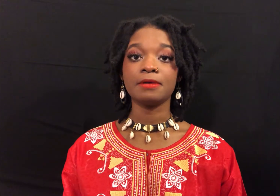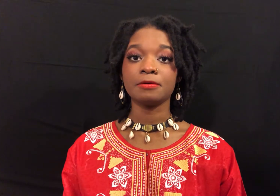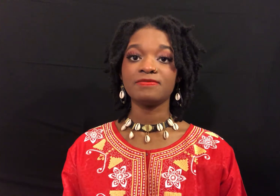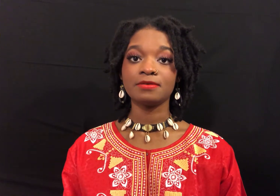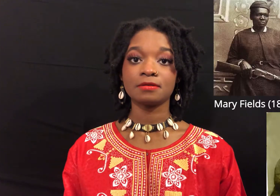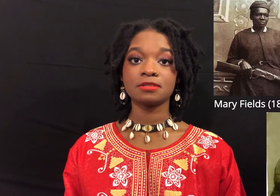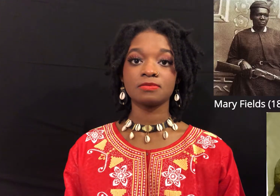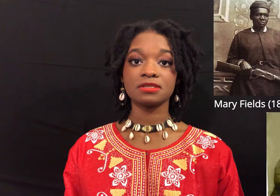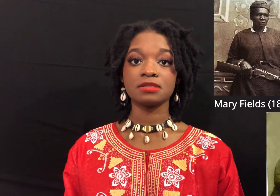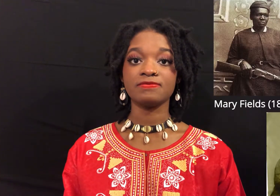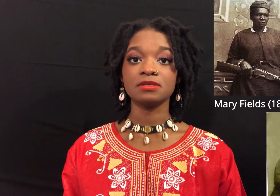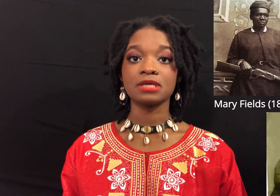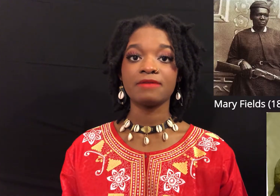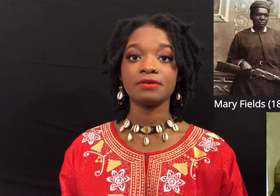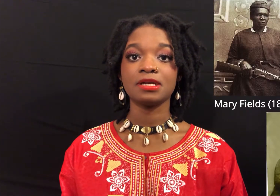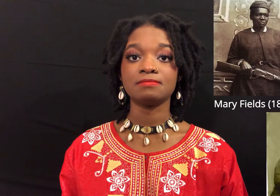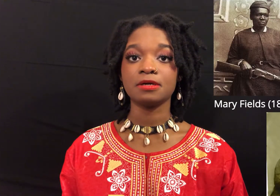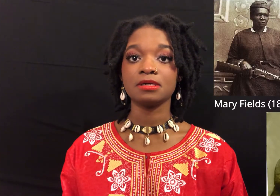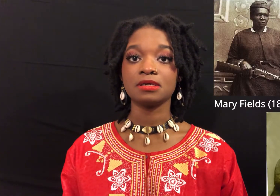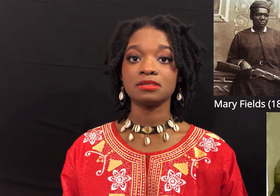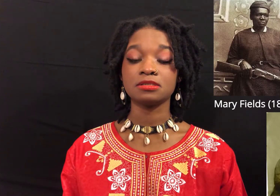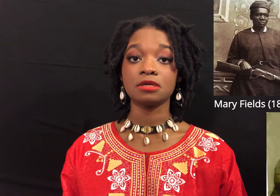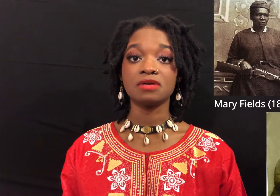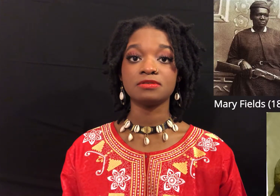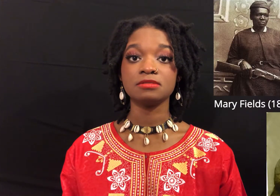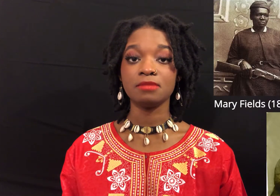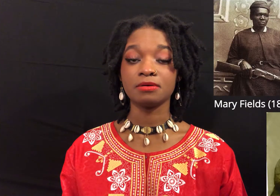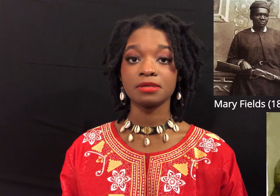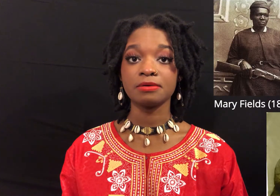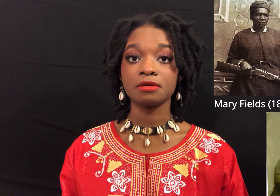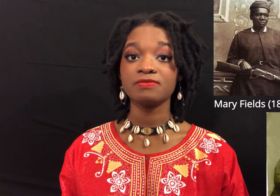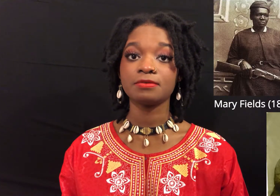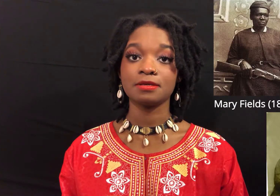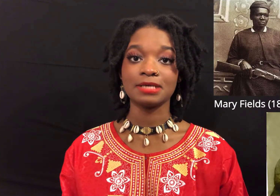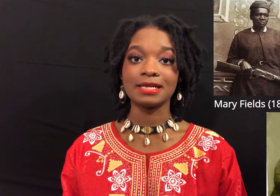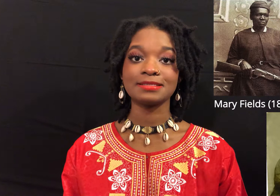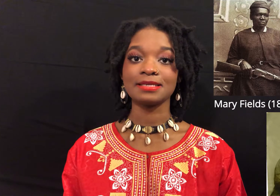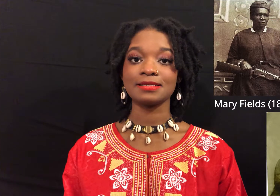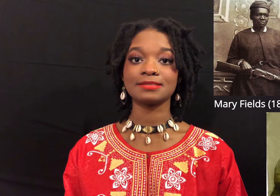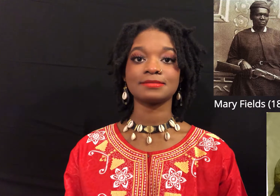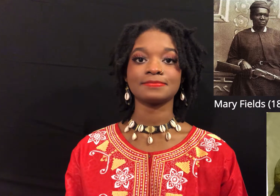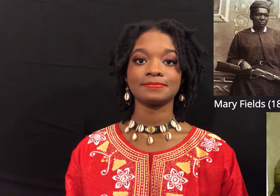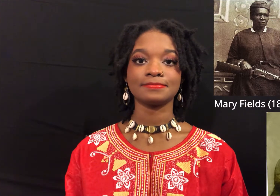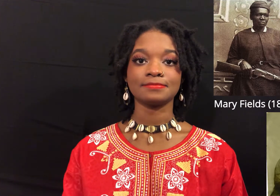Mary Fields was the first African American mail carrier for the United States.